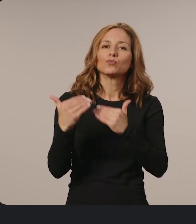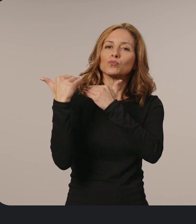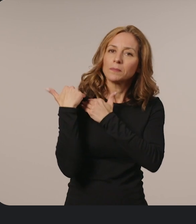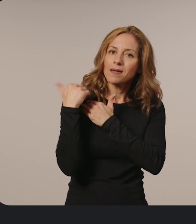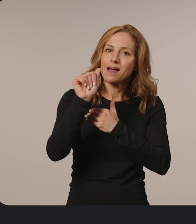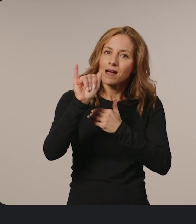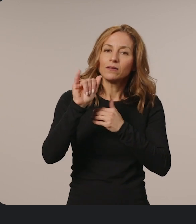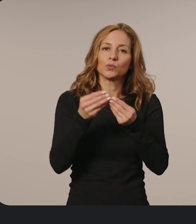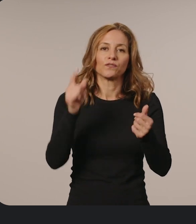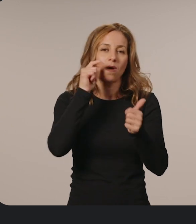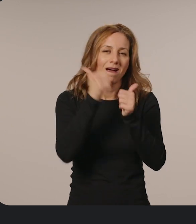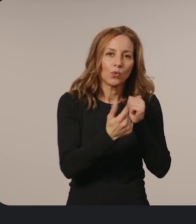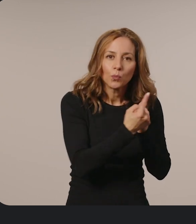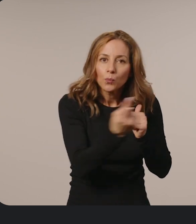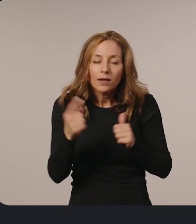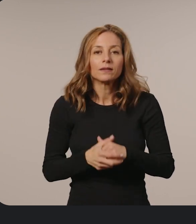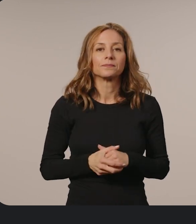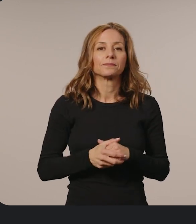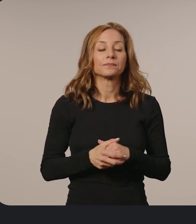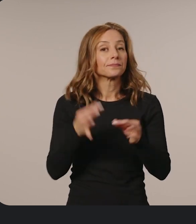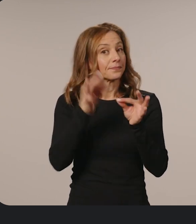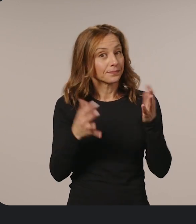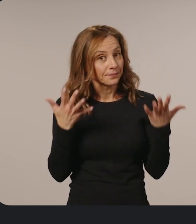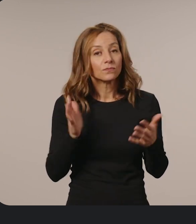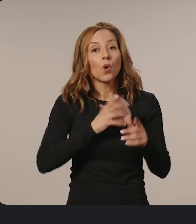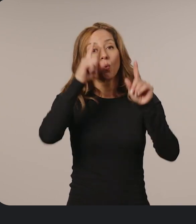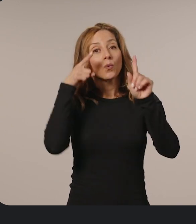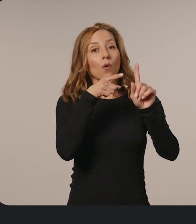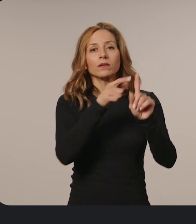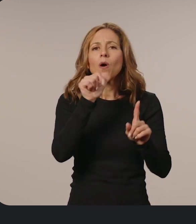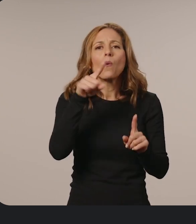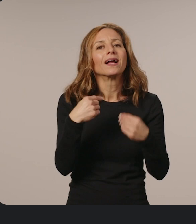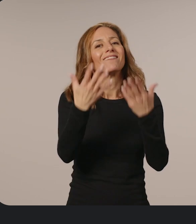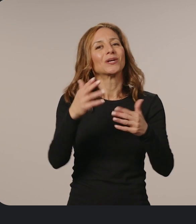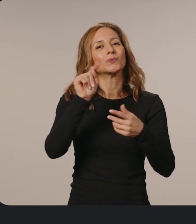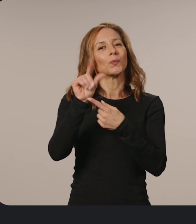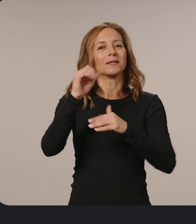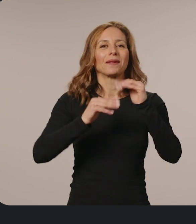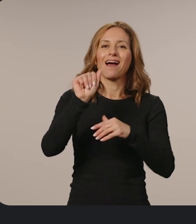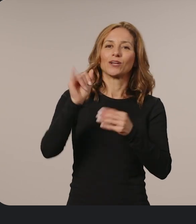solutions for everyone. Put simply, our goal is to not only provide you with tools to build AI solutions,